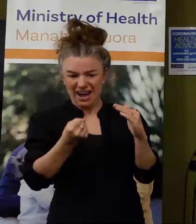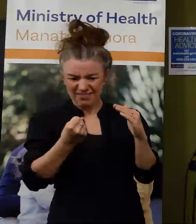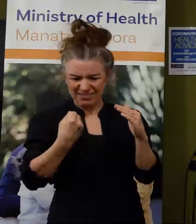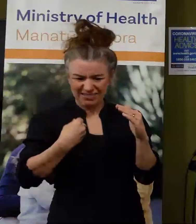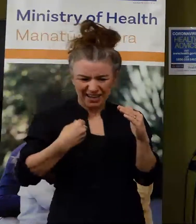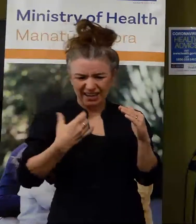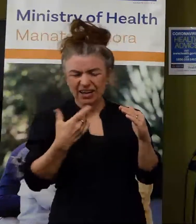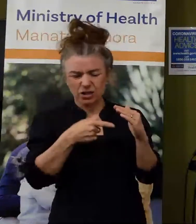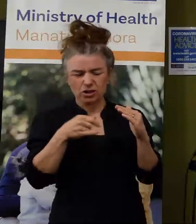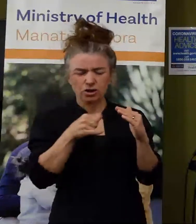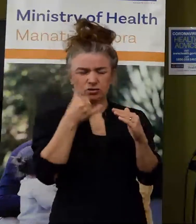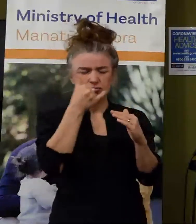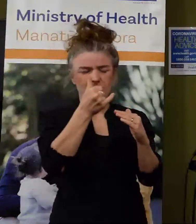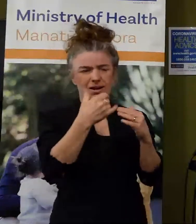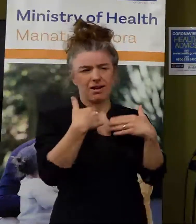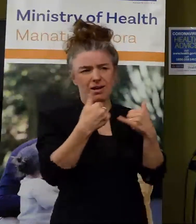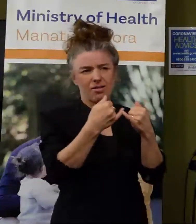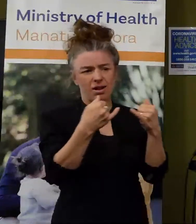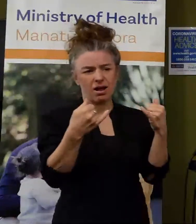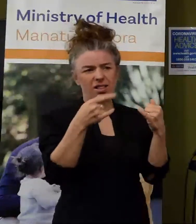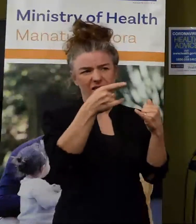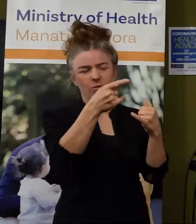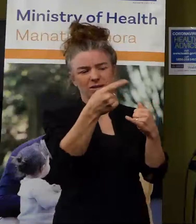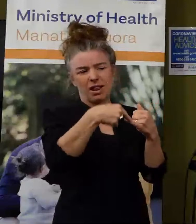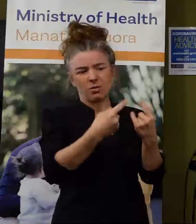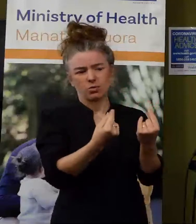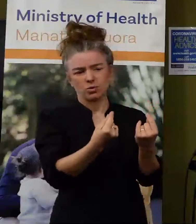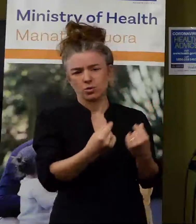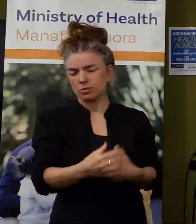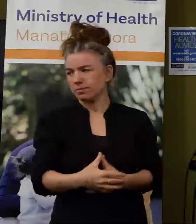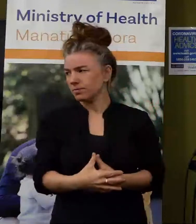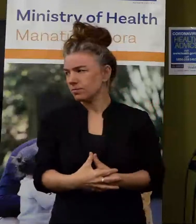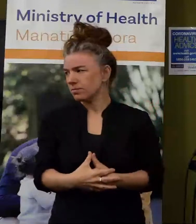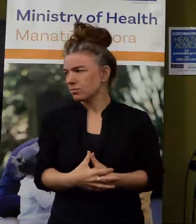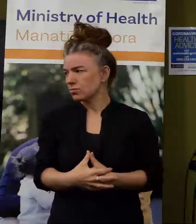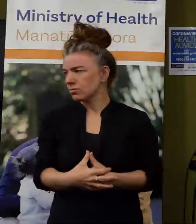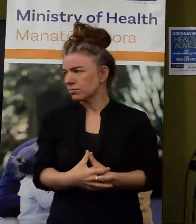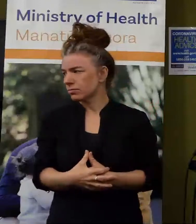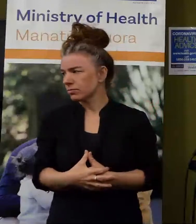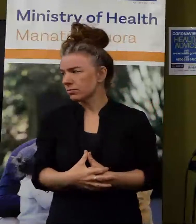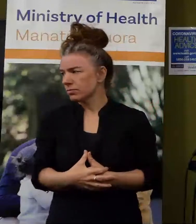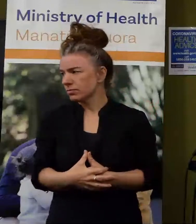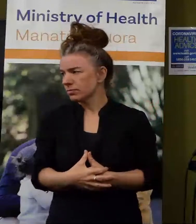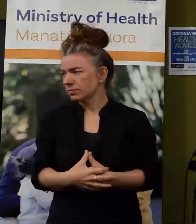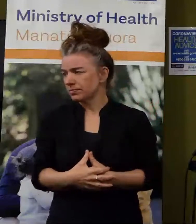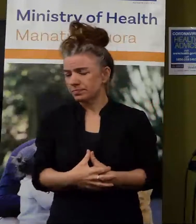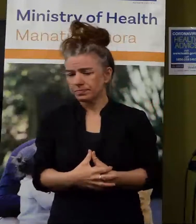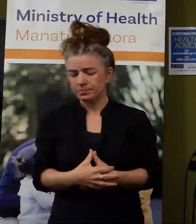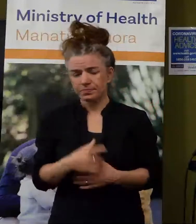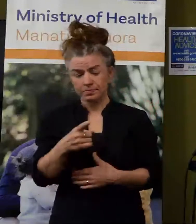And they will determine whether further investigation is needed. the two first deaths from people